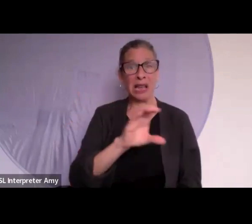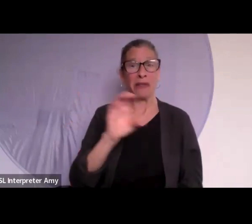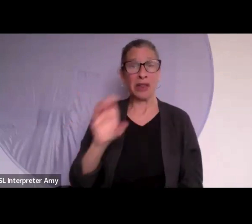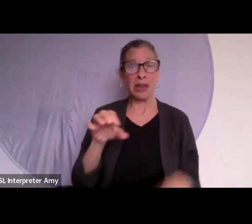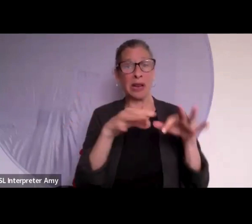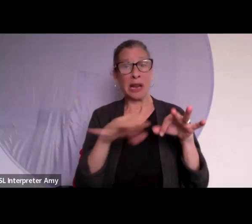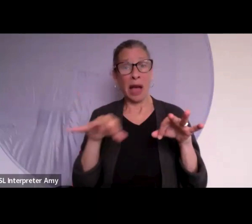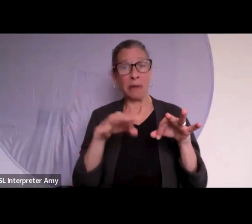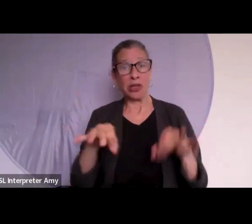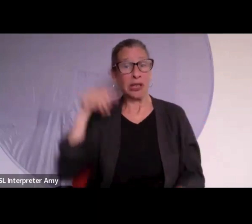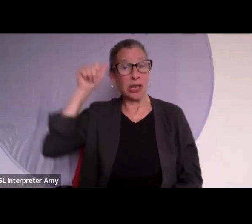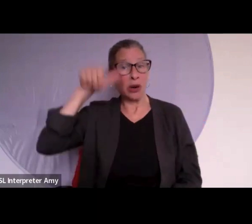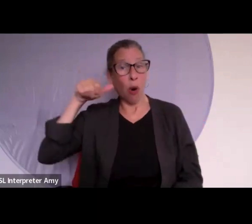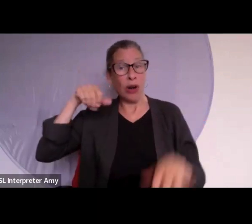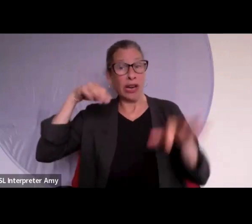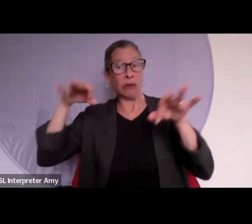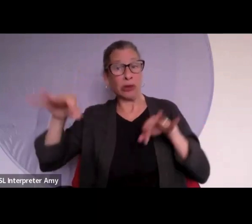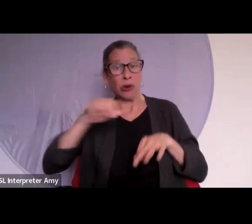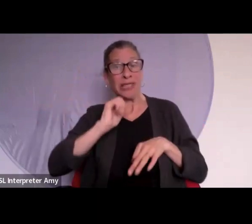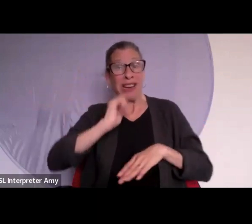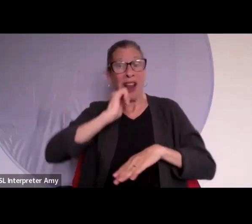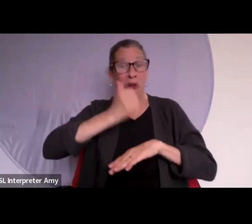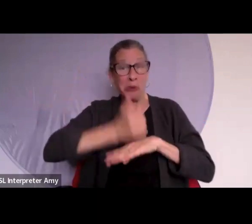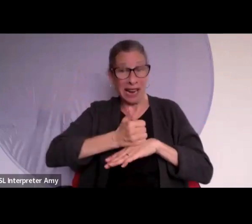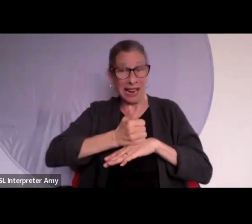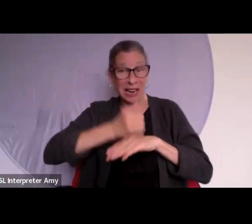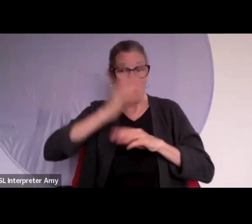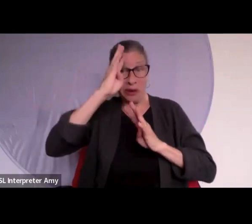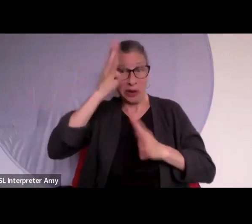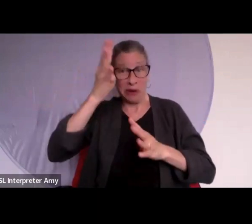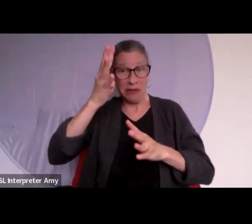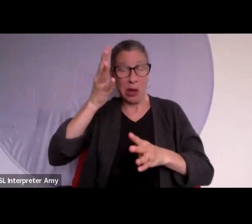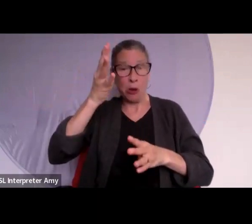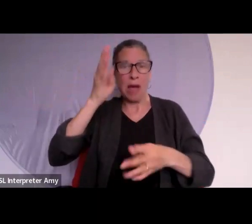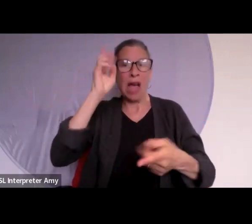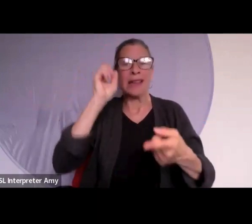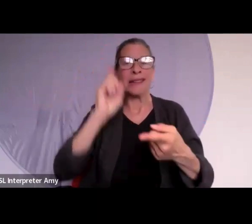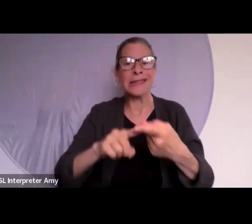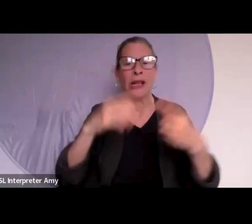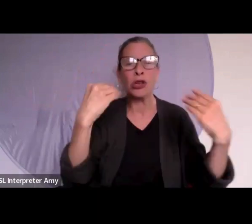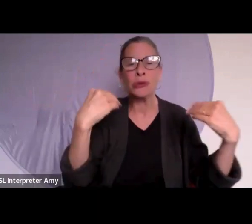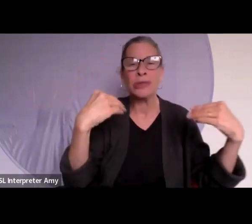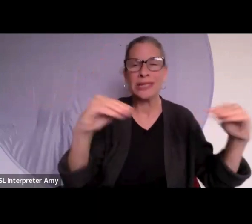is not created for your film utill you sell it to whatever big